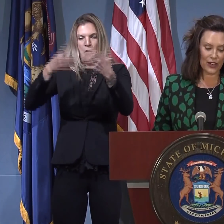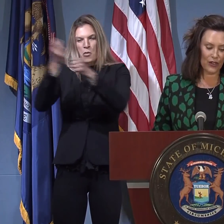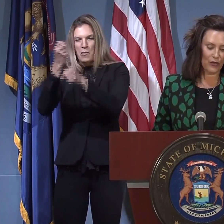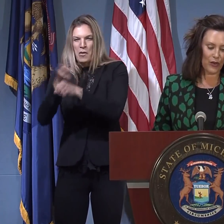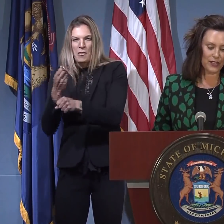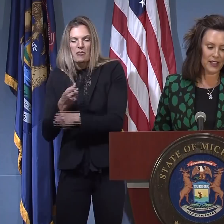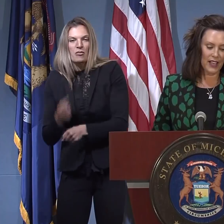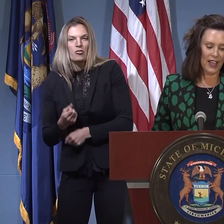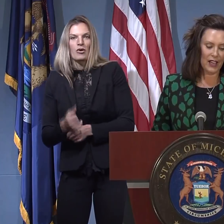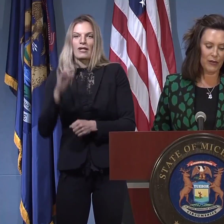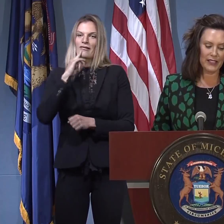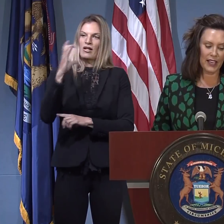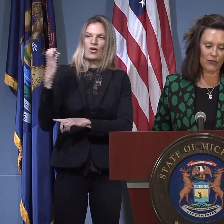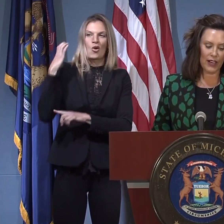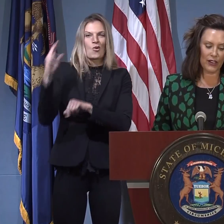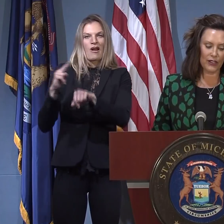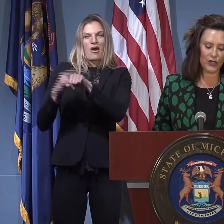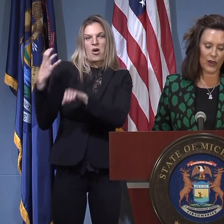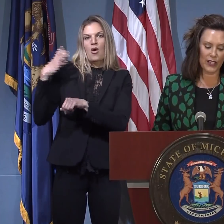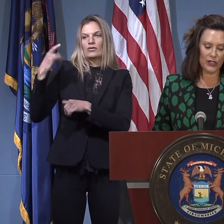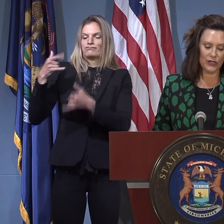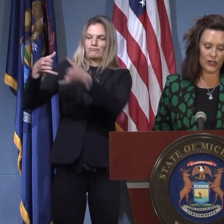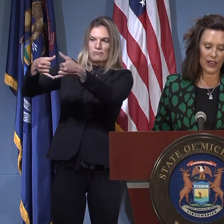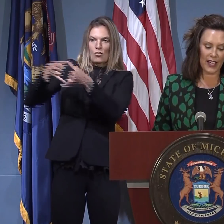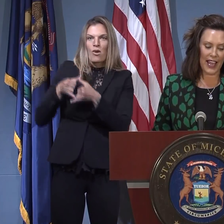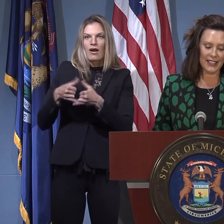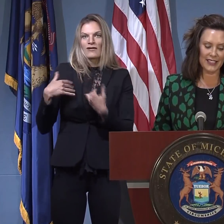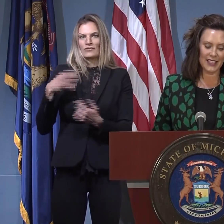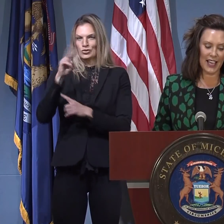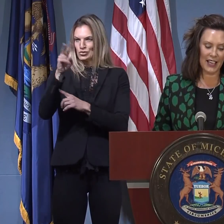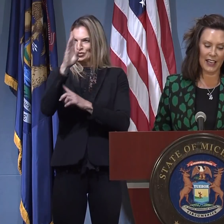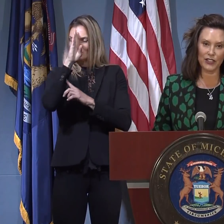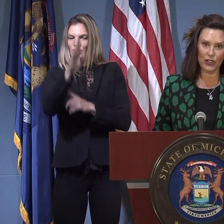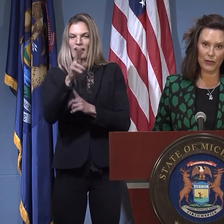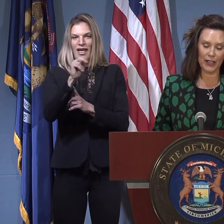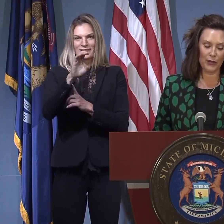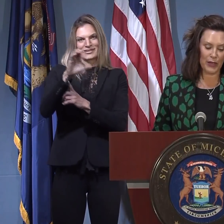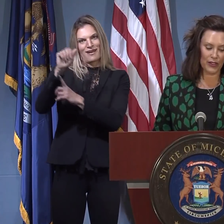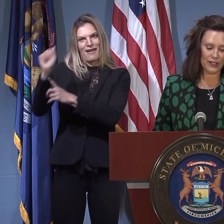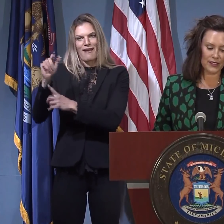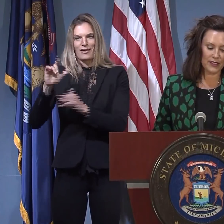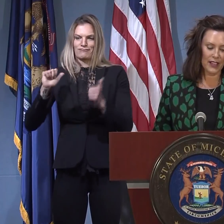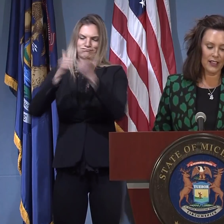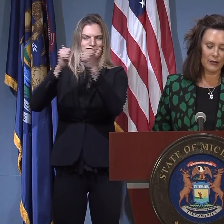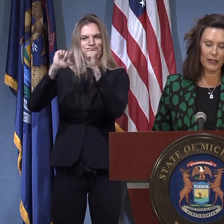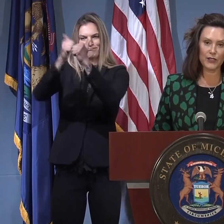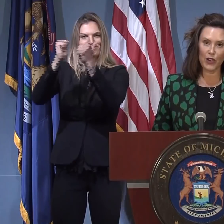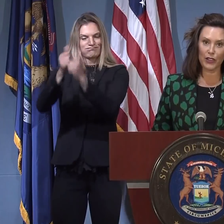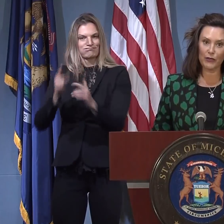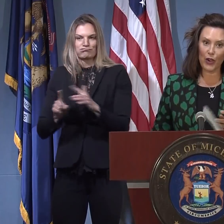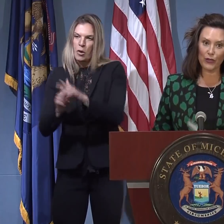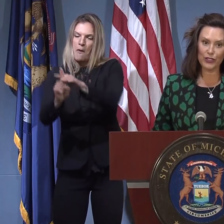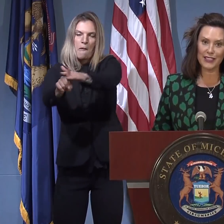REGULAR SEASON BIG TEN CHAMPIONSHIPS, SIX TOURNAMENT TITLE, EIGHT FINAL FOUR APPEARANCE, EIGHT NATIONAL COACH